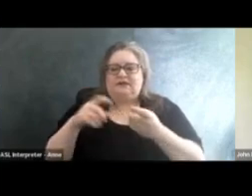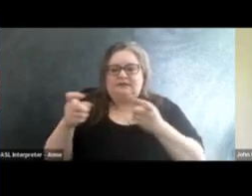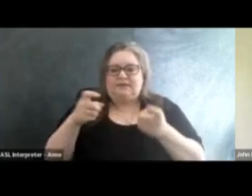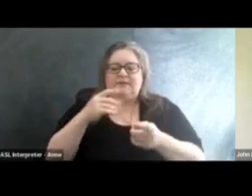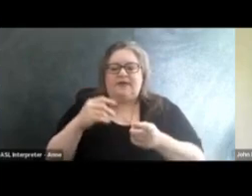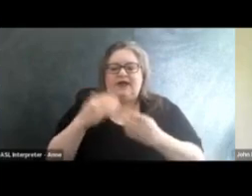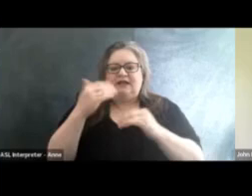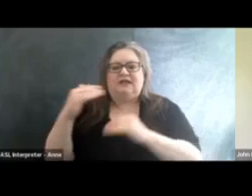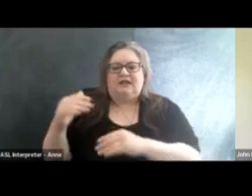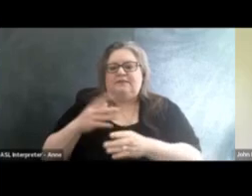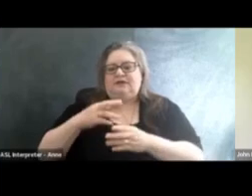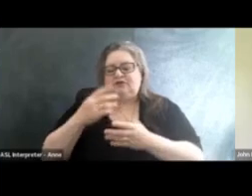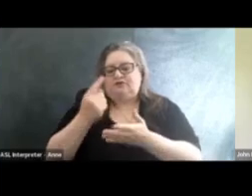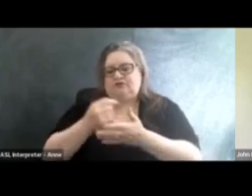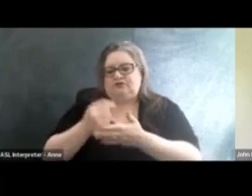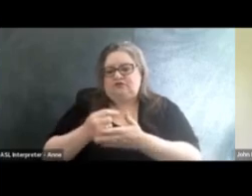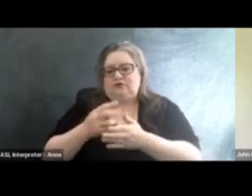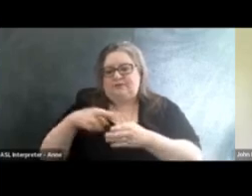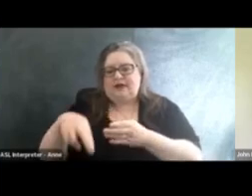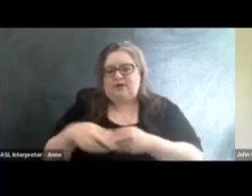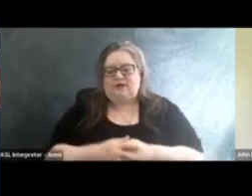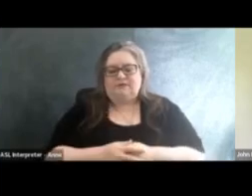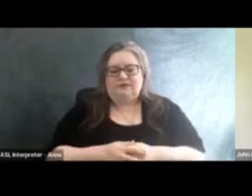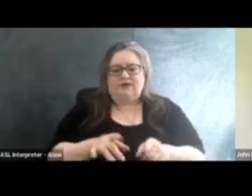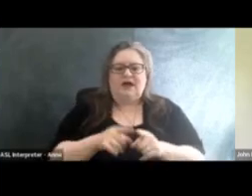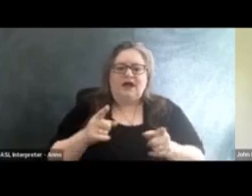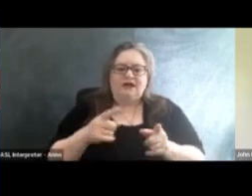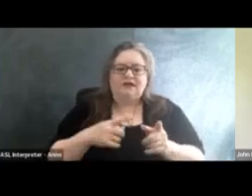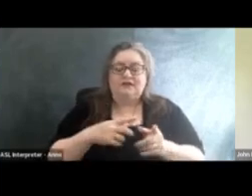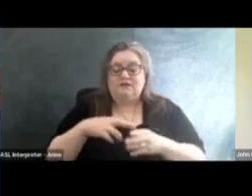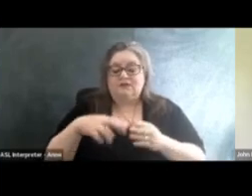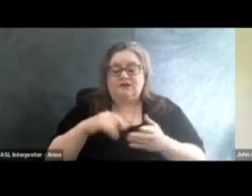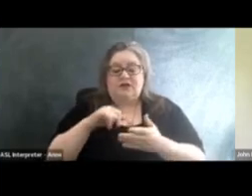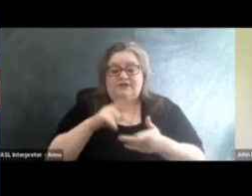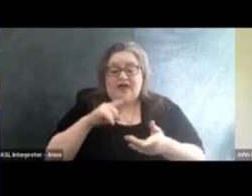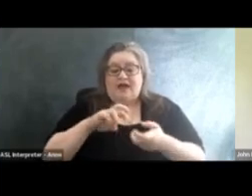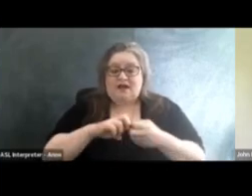outcomes. And as a result of that complication, what is